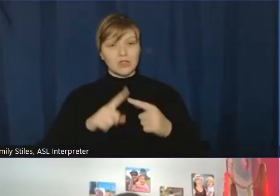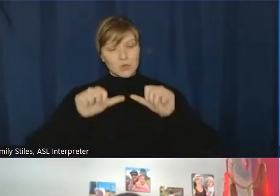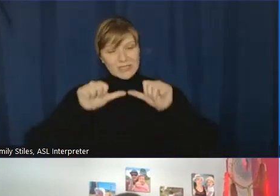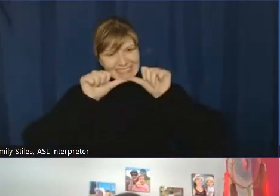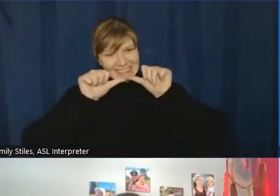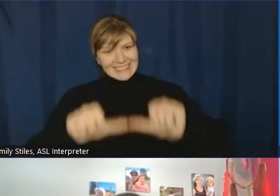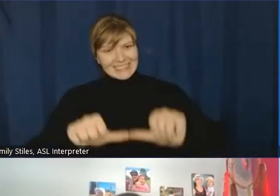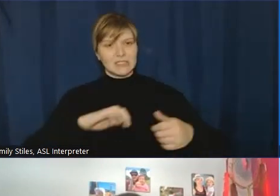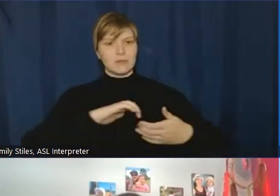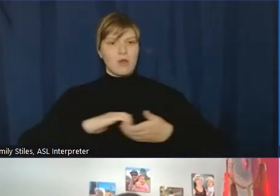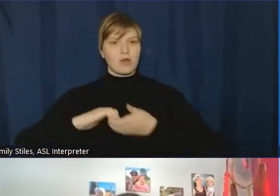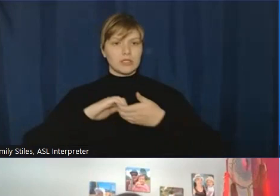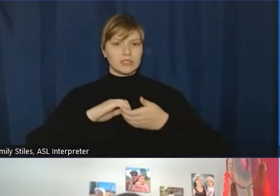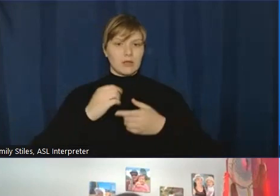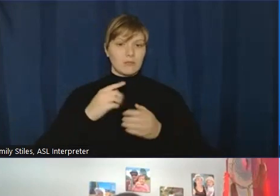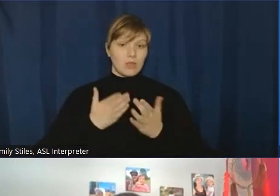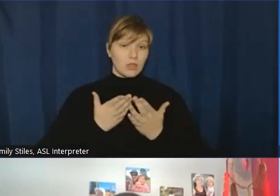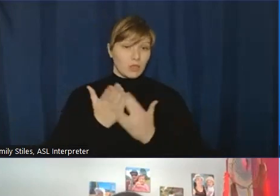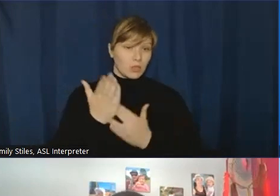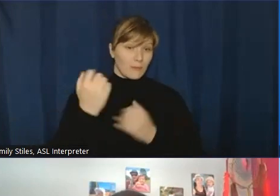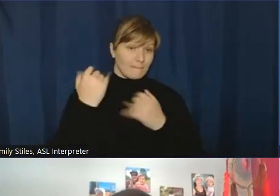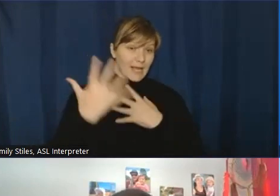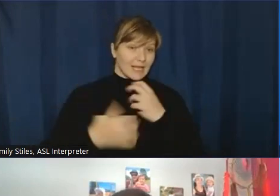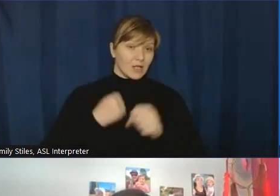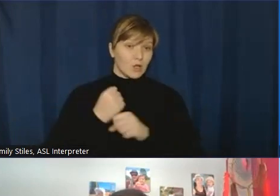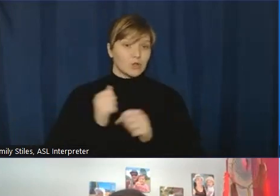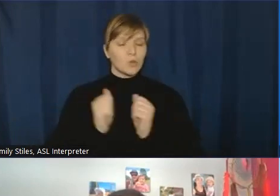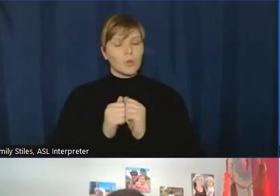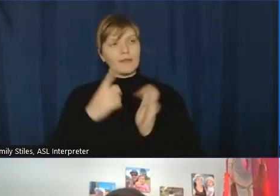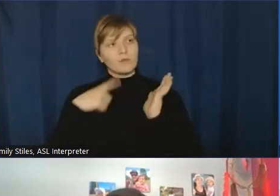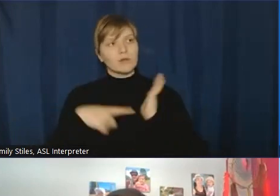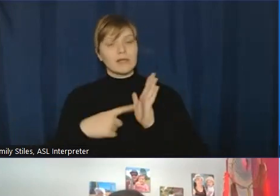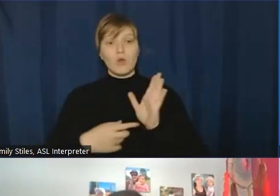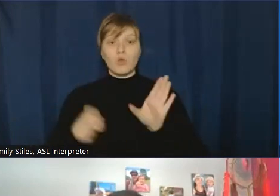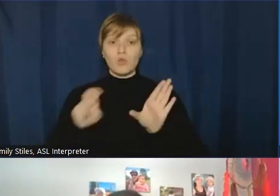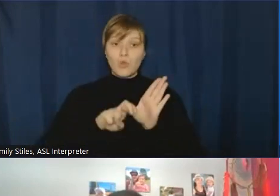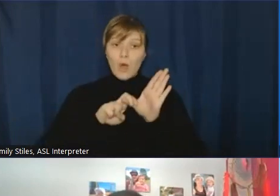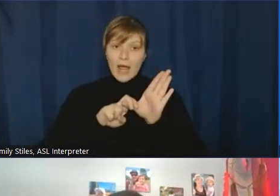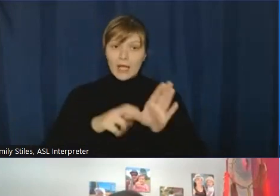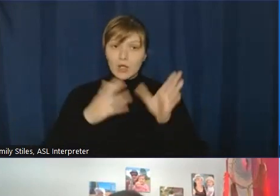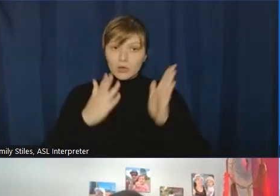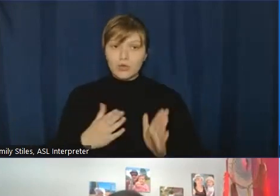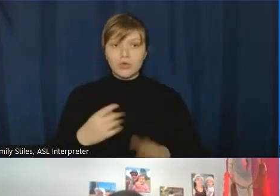throughout the years with riders or with people who are participating in the planning process.